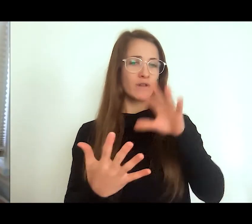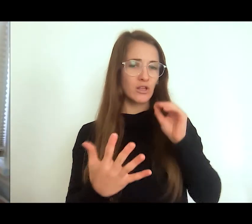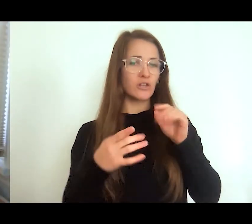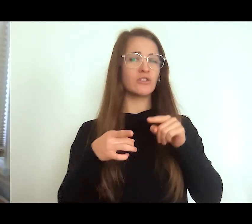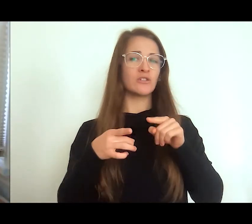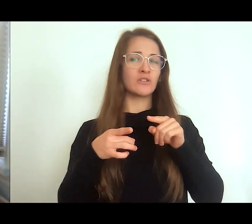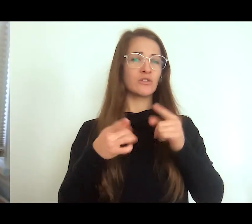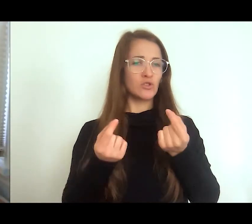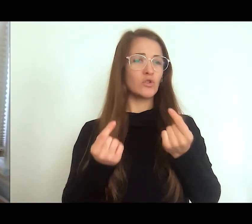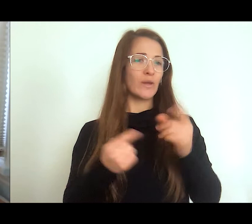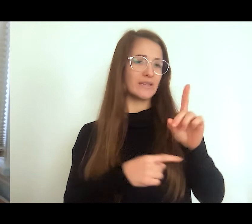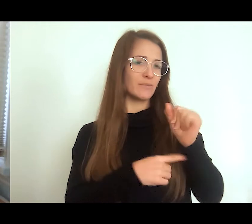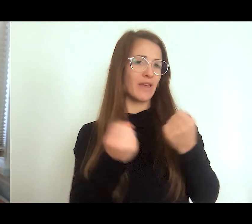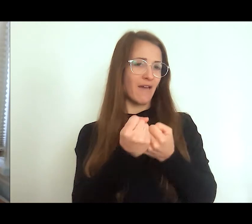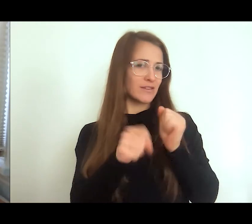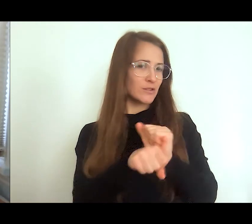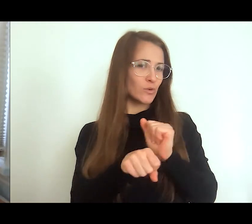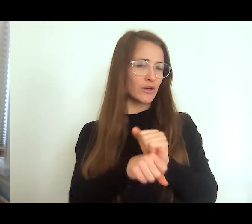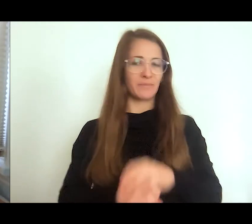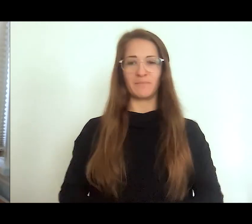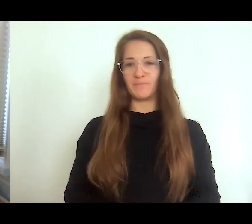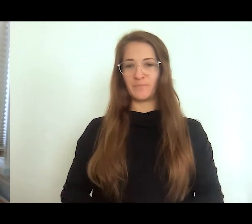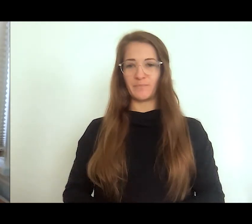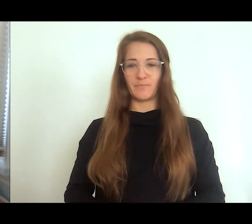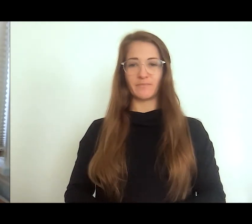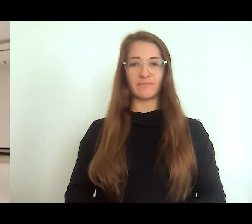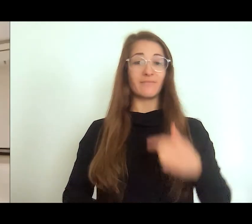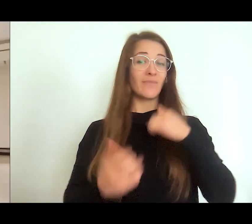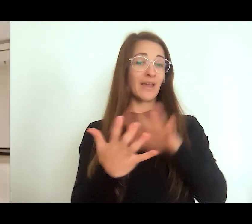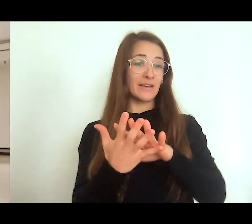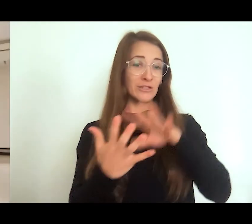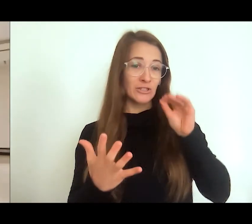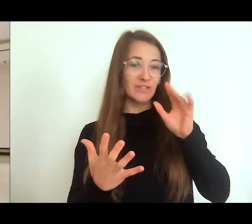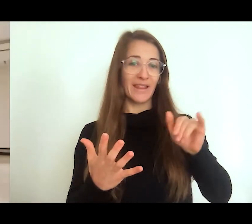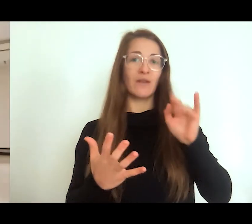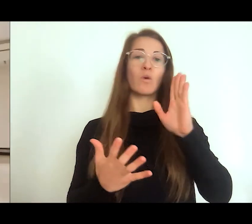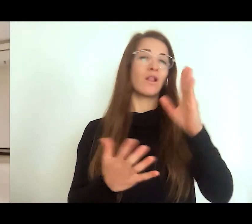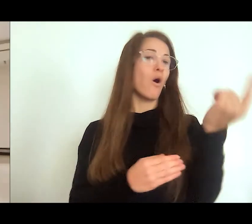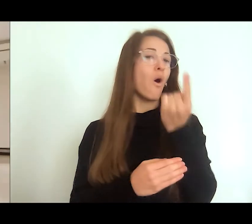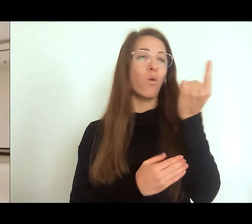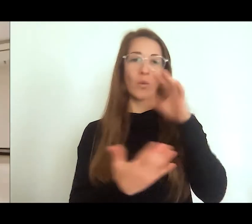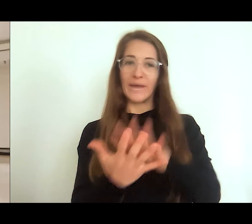KATRIN, WHAT HAVE YOU LEARNED IN DOING THE DISABILITY ADVOCACY WORK?